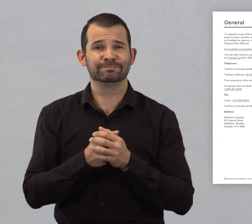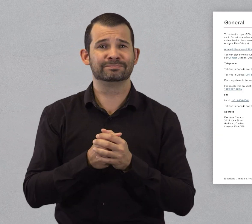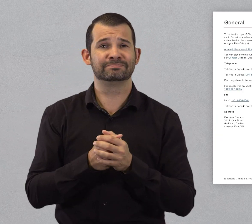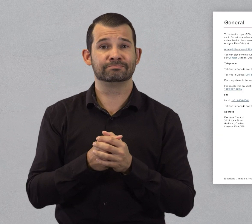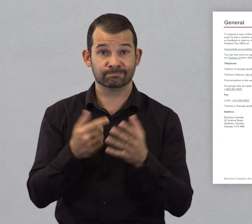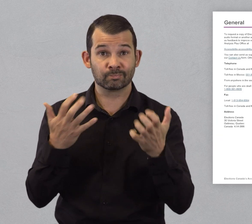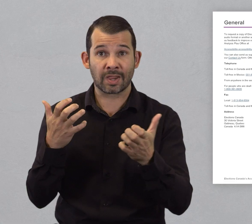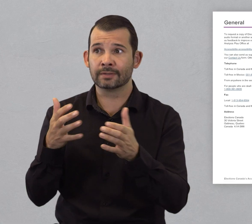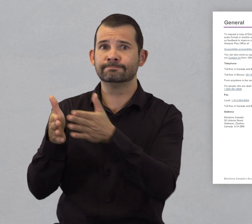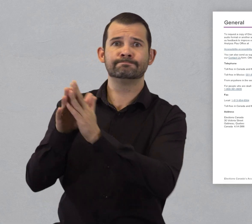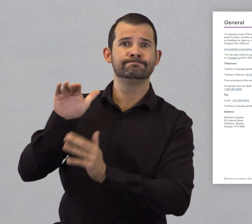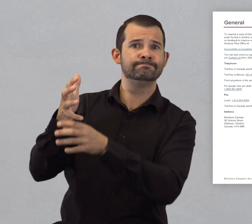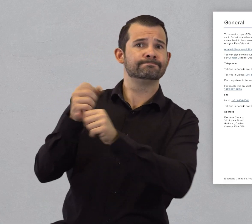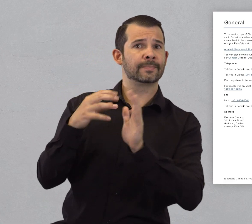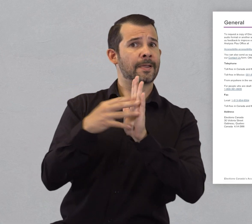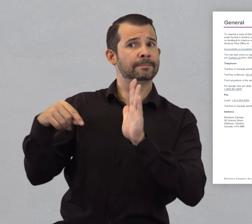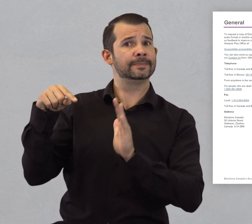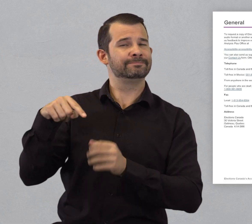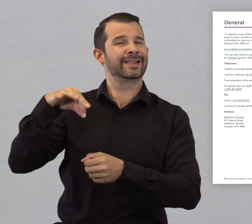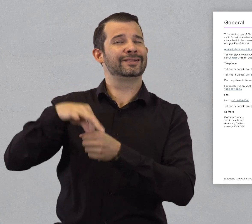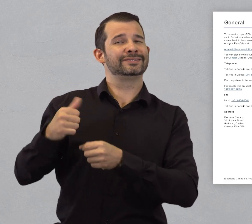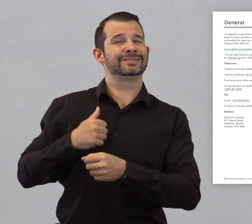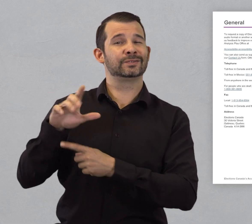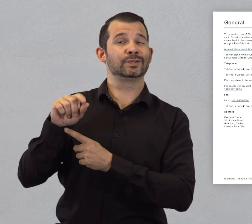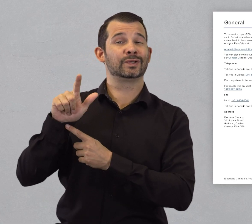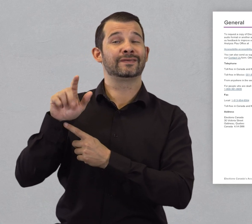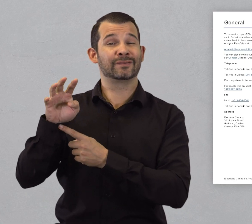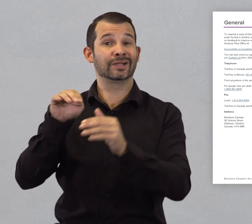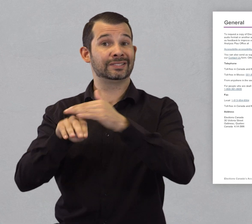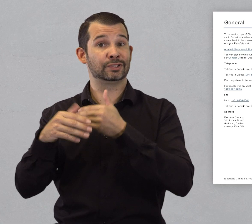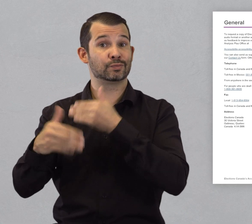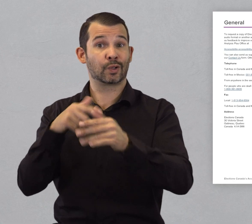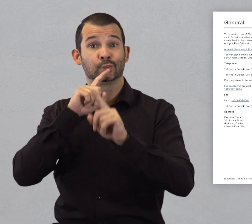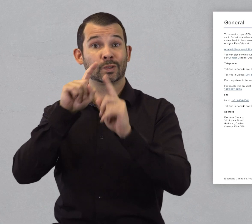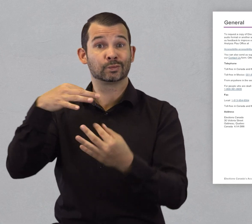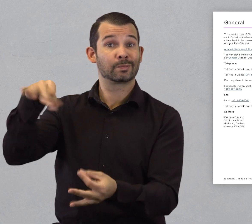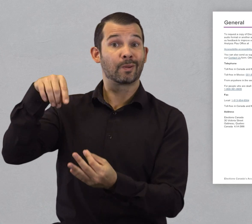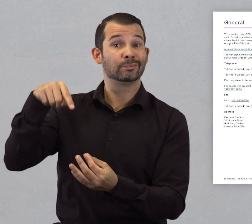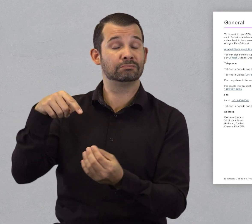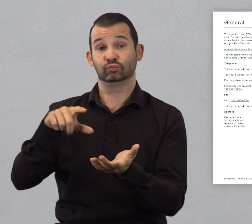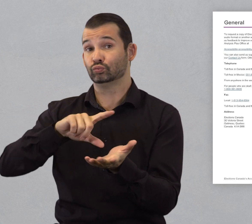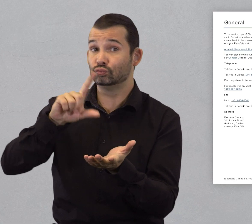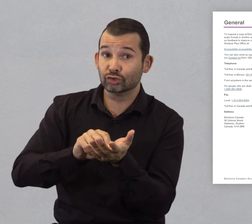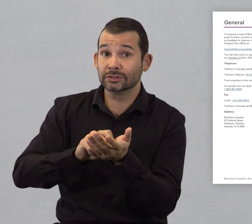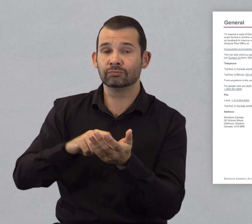To request a copy of Elections Canada’s 2024 Accessibility Progress Report—in print,